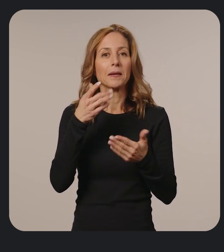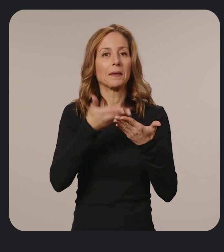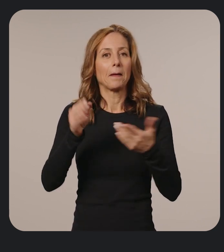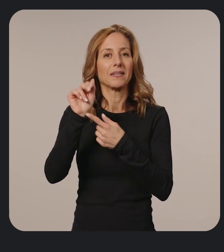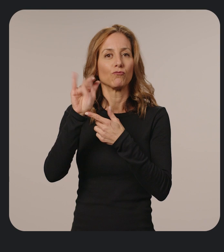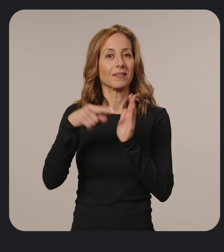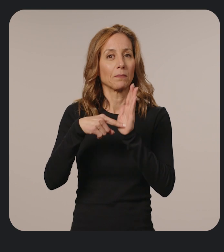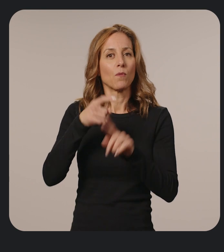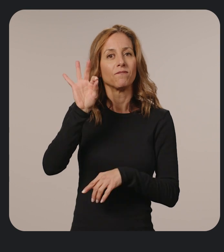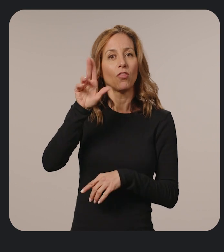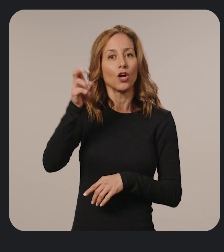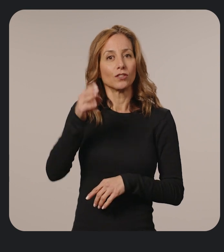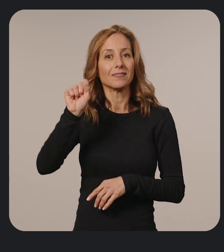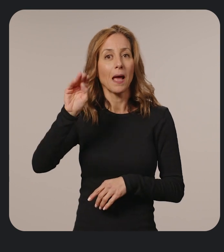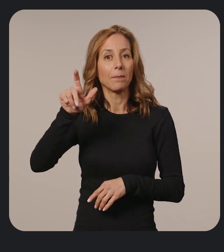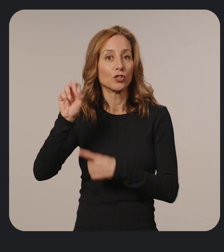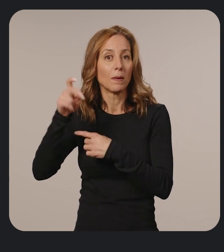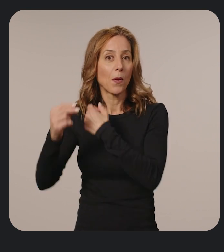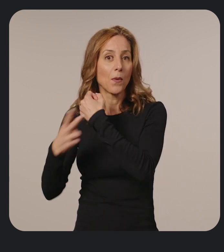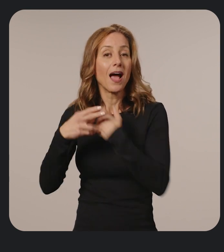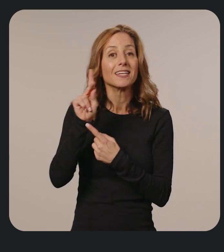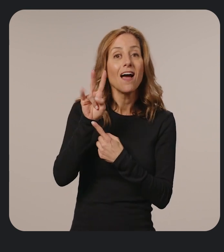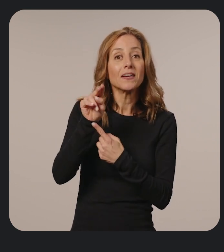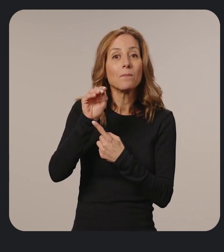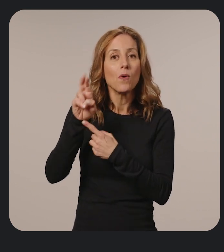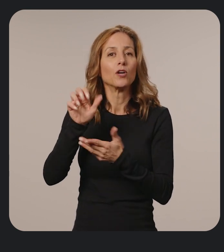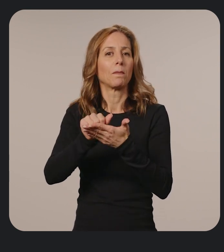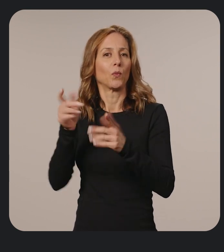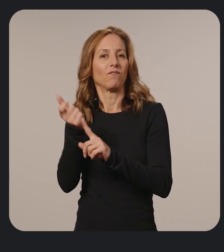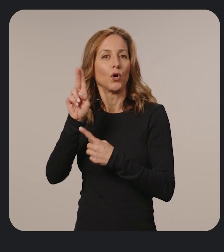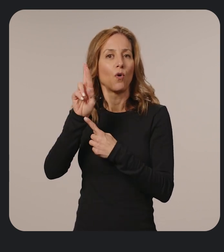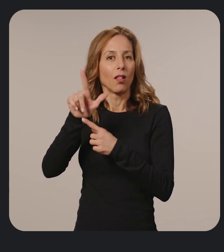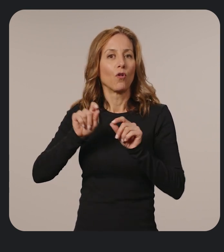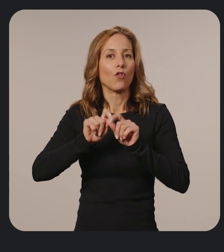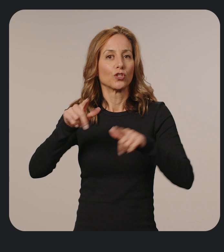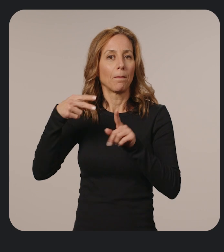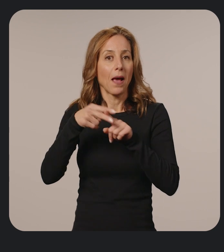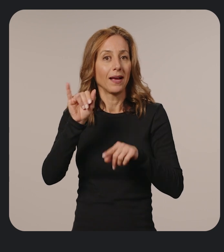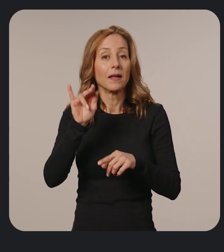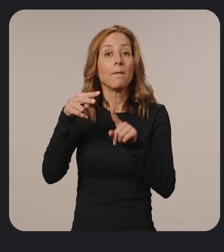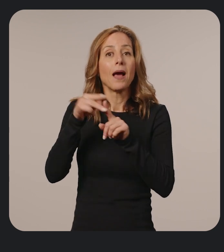Here, for example, is the Material demo from the flutter/samples repo, and Kevin Moore has removed the URL launcher plugin.